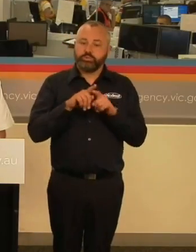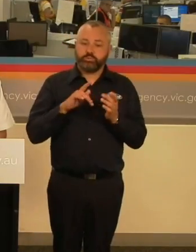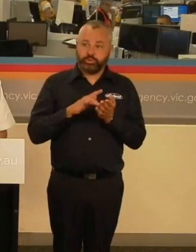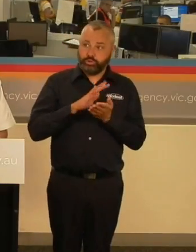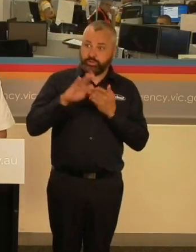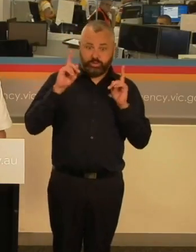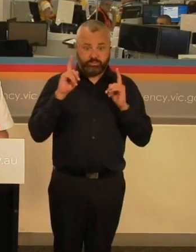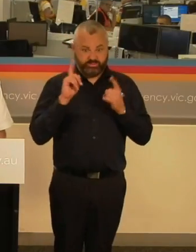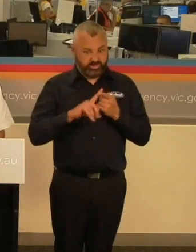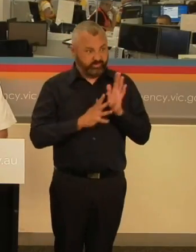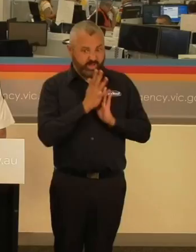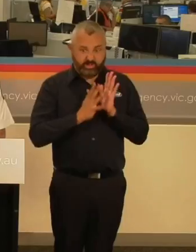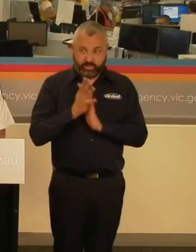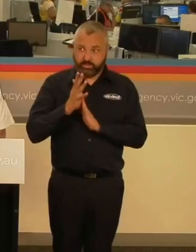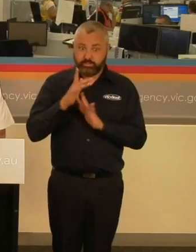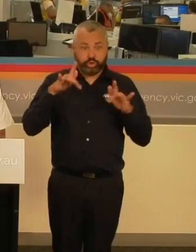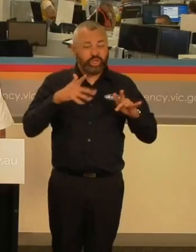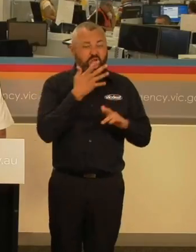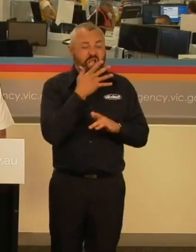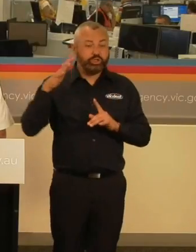environment and the first grass fire reported was at 8 o'clock this morning